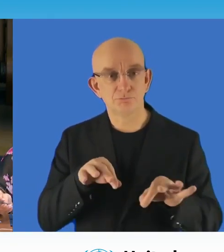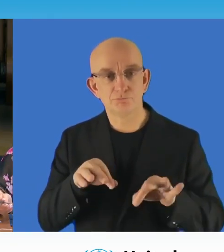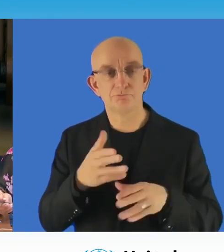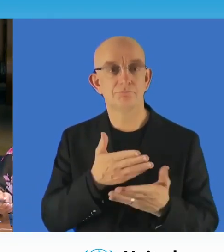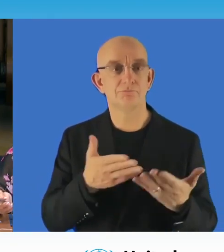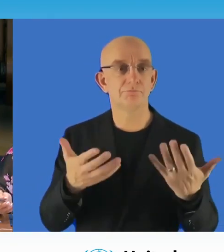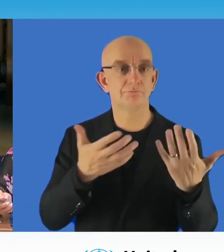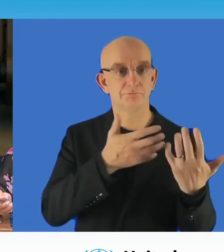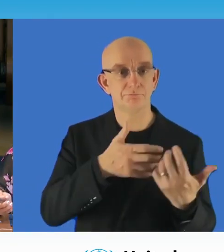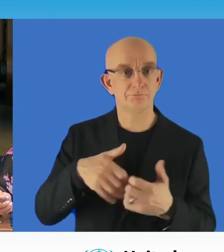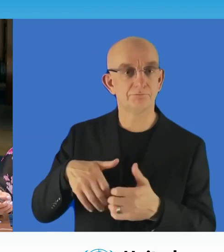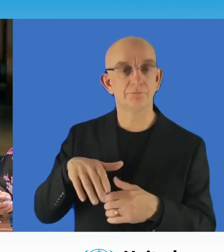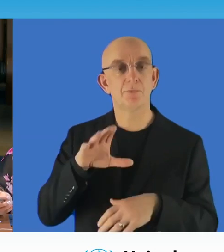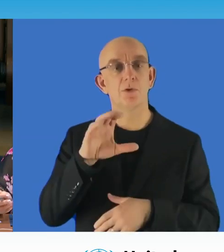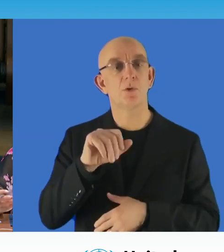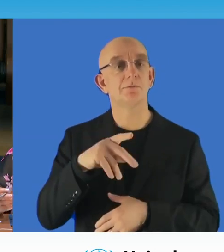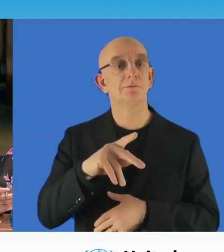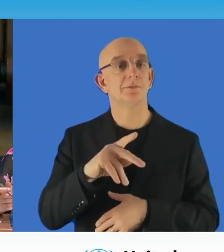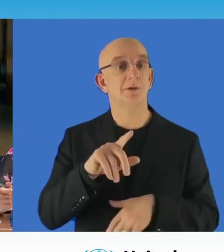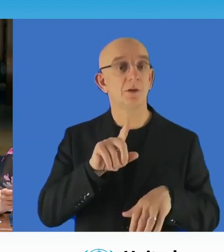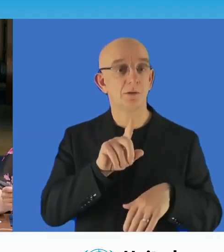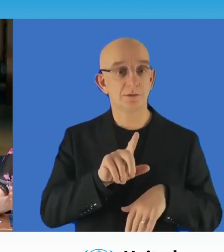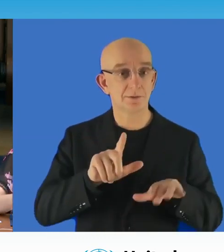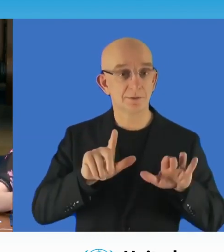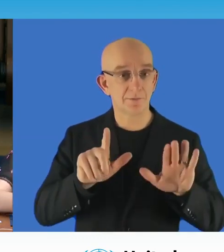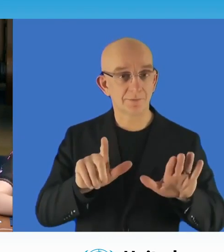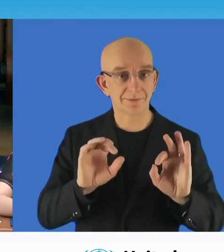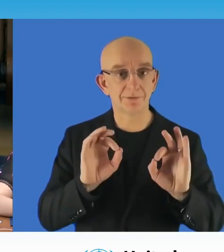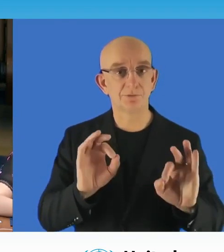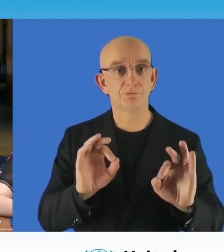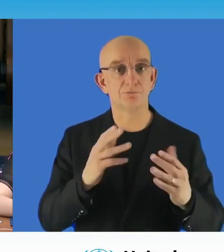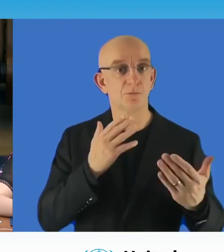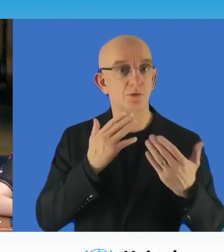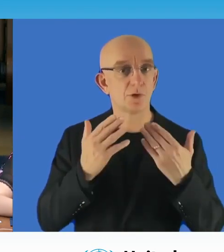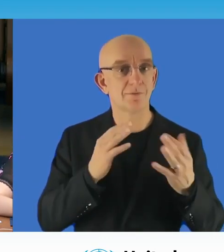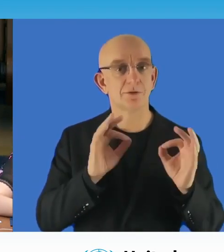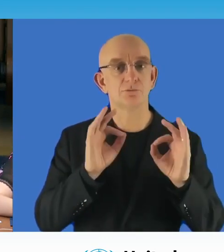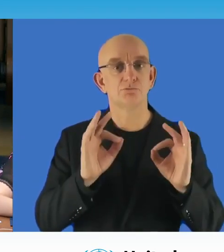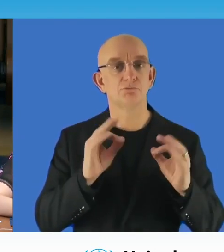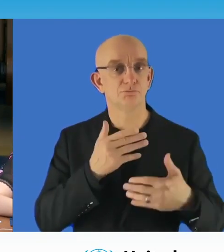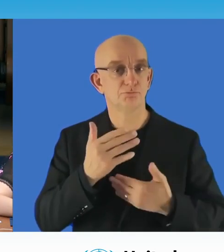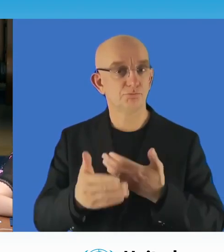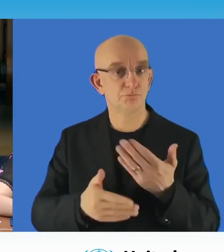note let me reiterate that an as an individual who had experienced a form of disability I'm